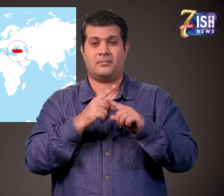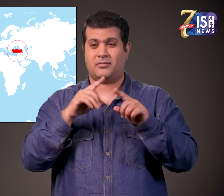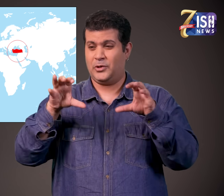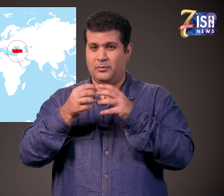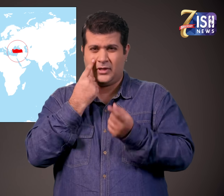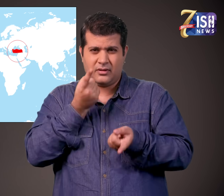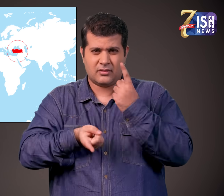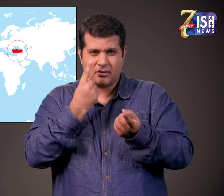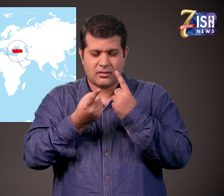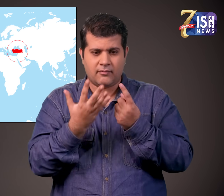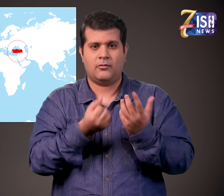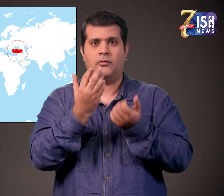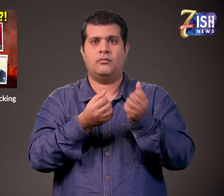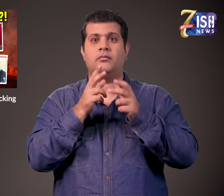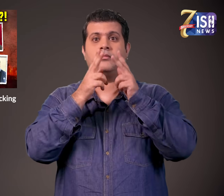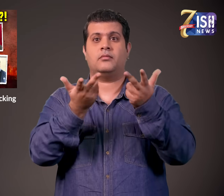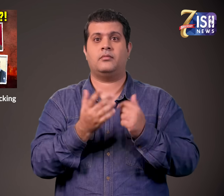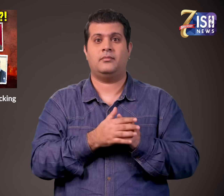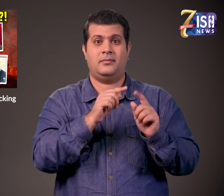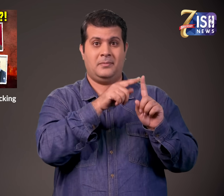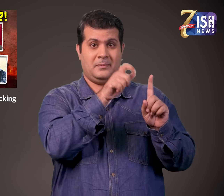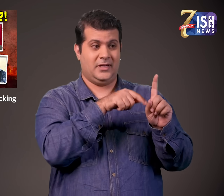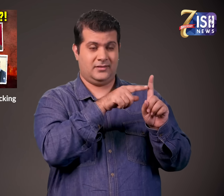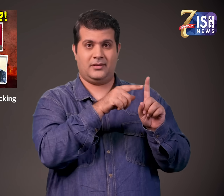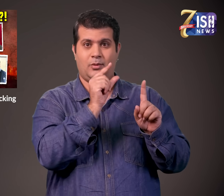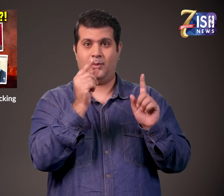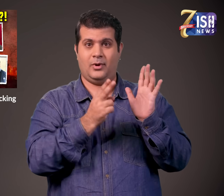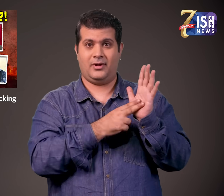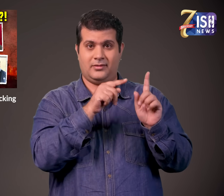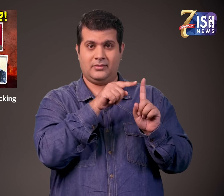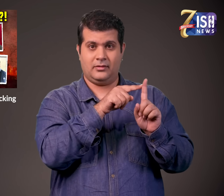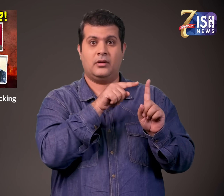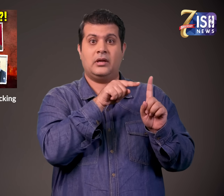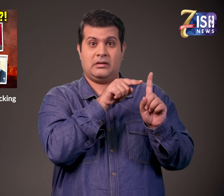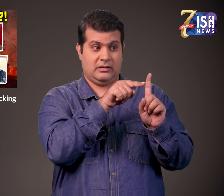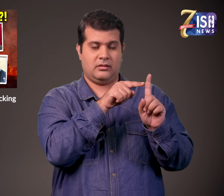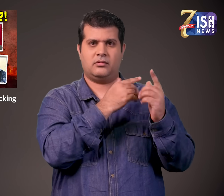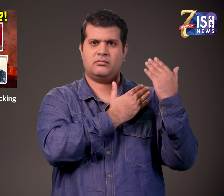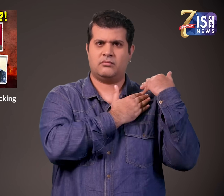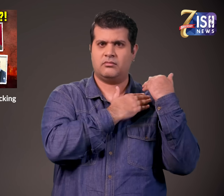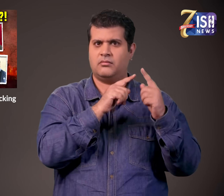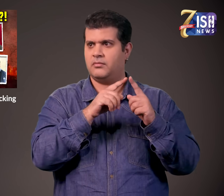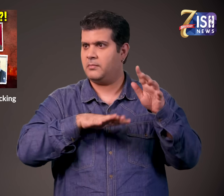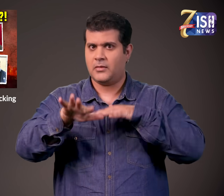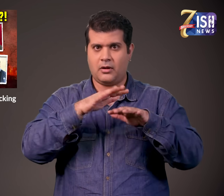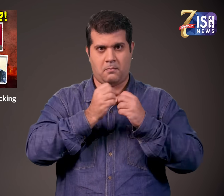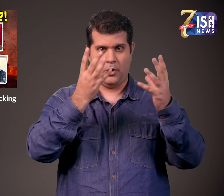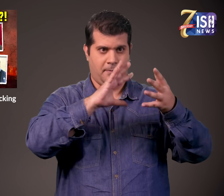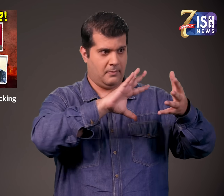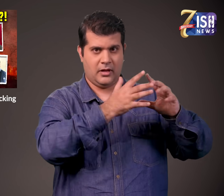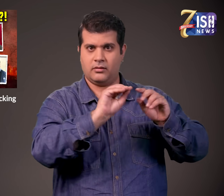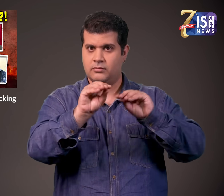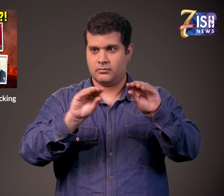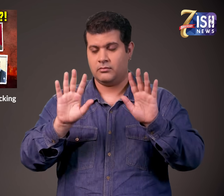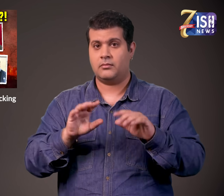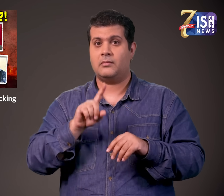According to investigations, although Nabi was in charge of planning and making the bombs,